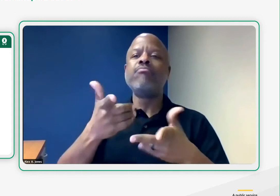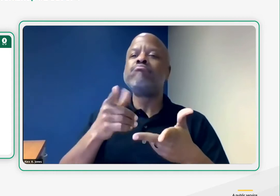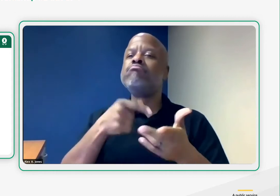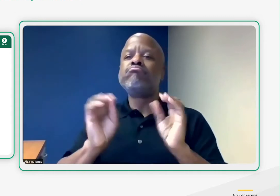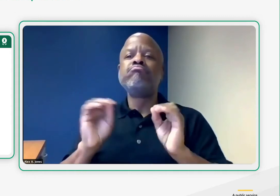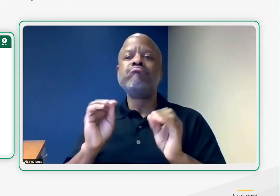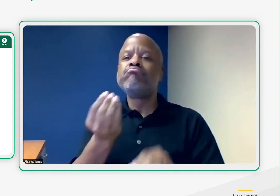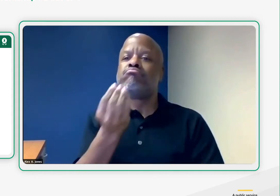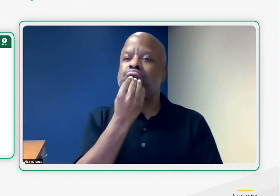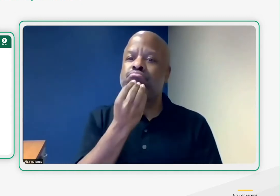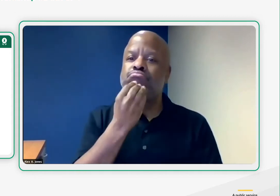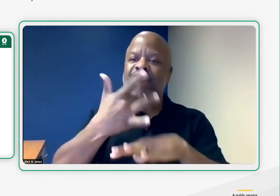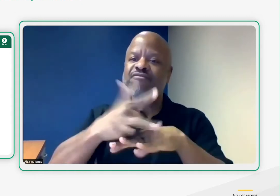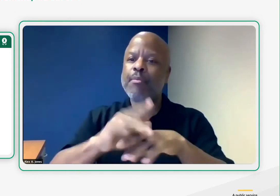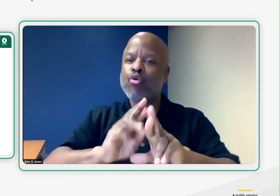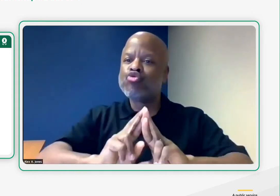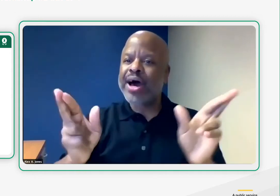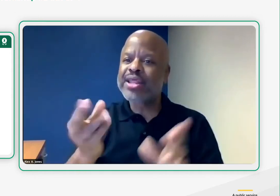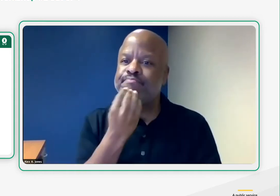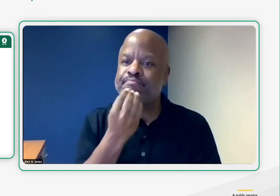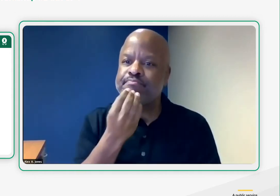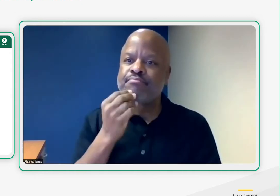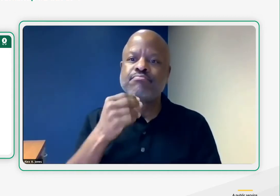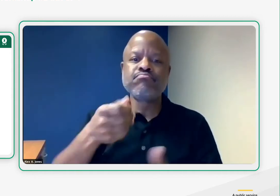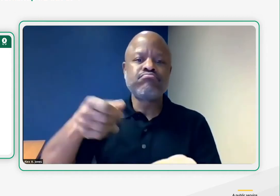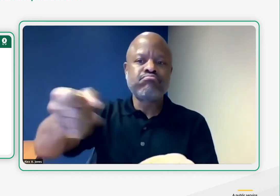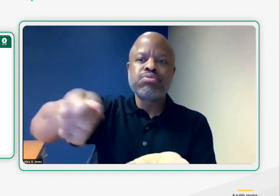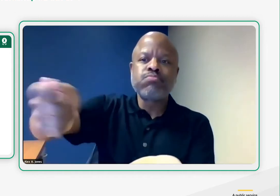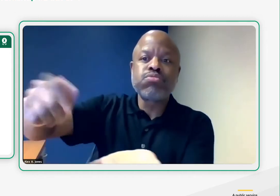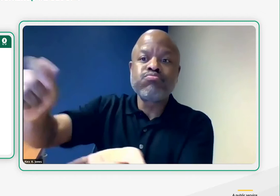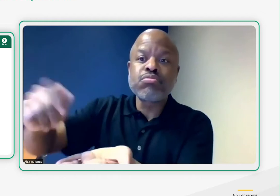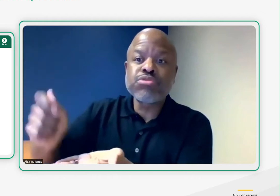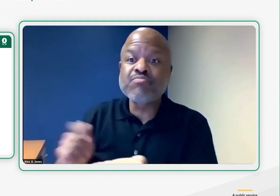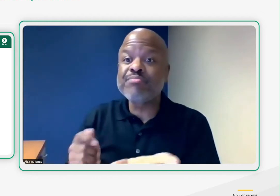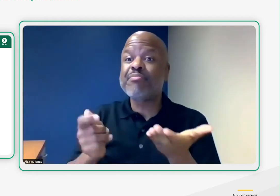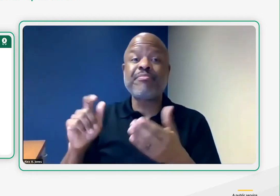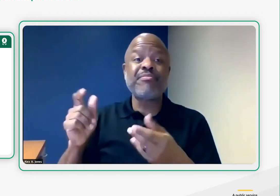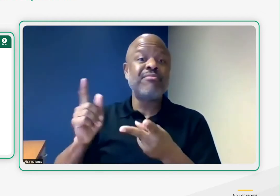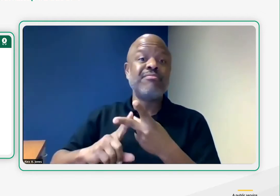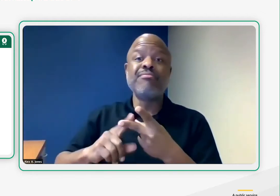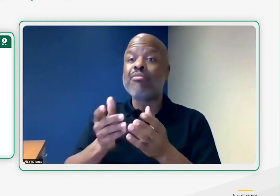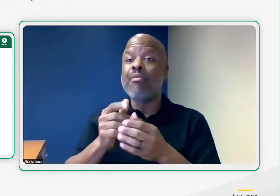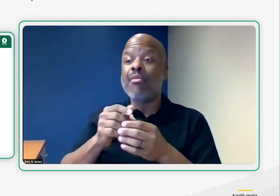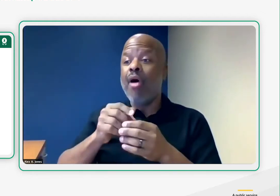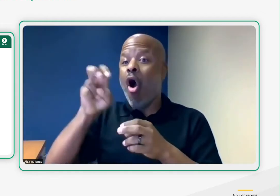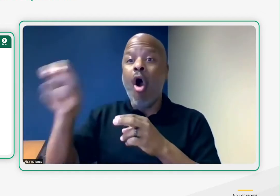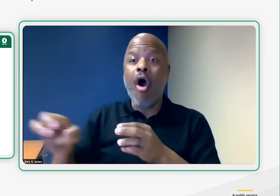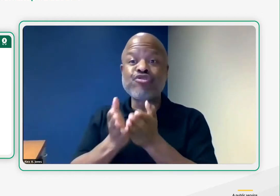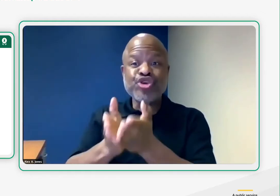But, then when you get there, you realize as you're going through the buffet – you